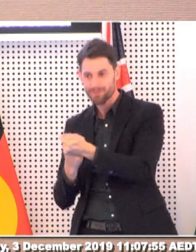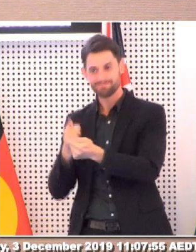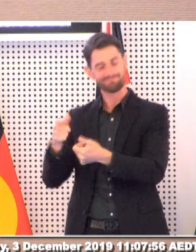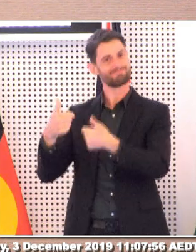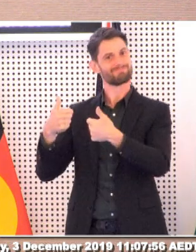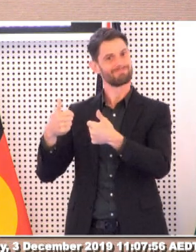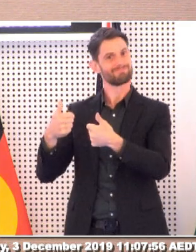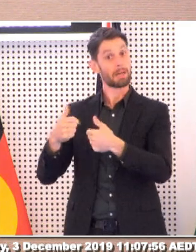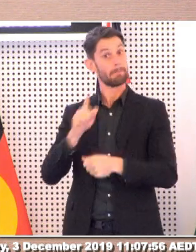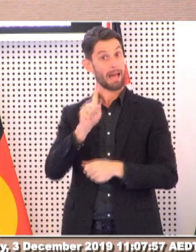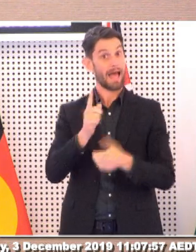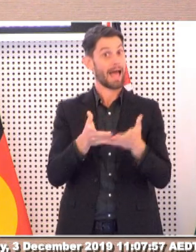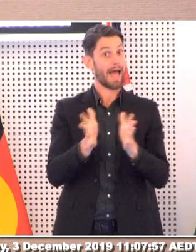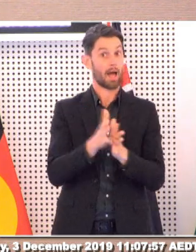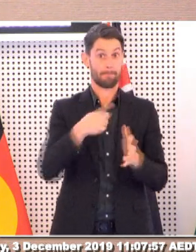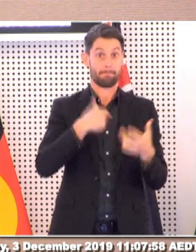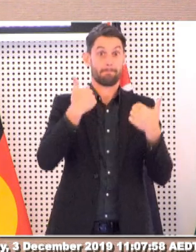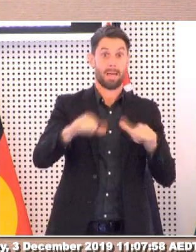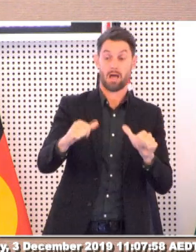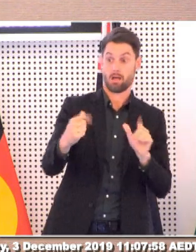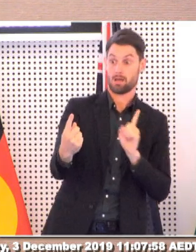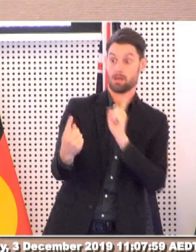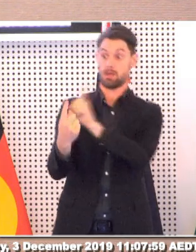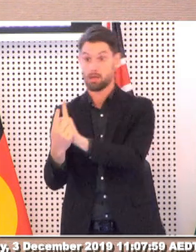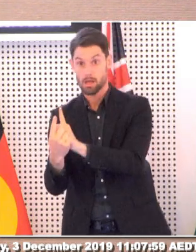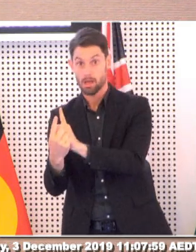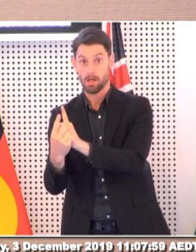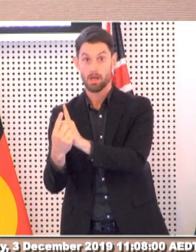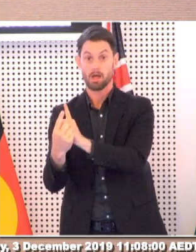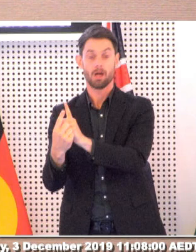for actually gaining access are about concerns to do with other things, in part